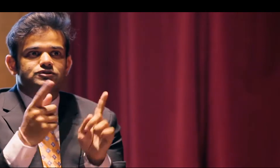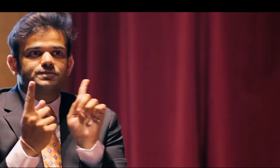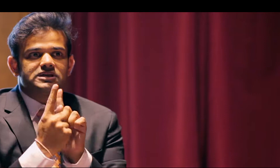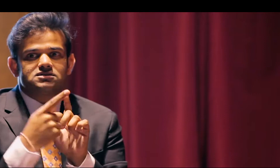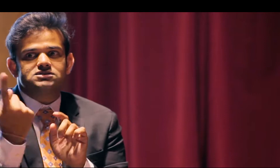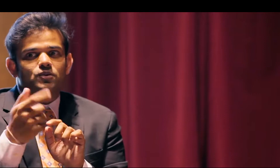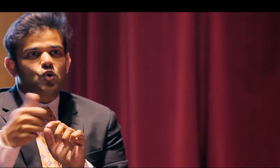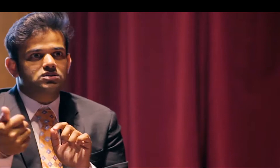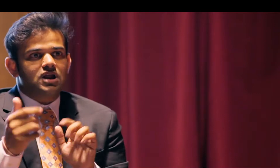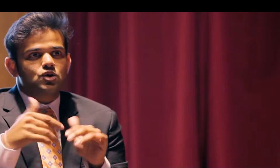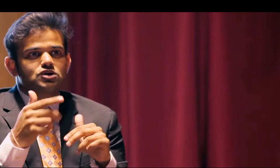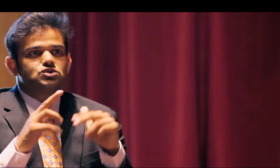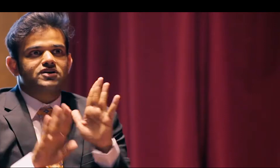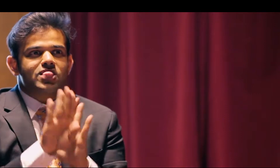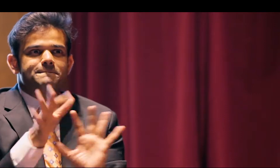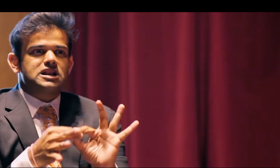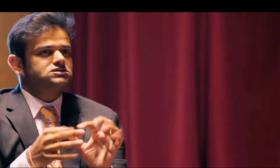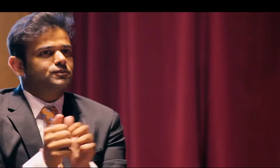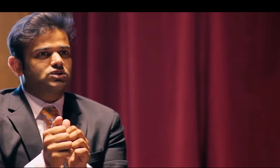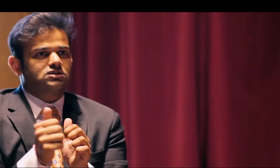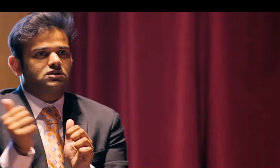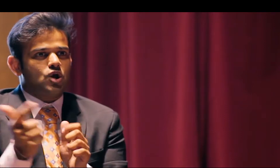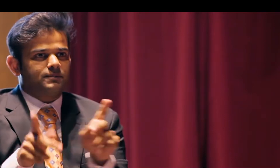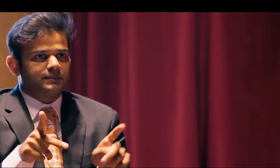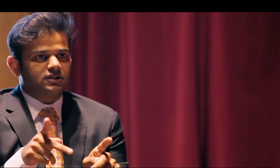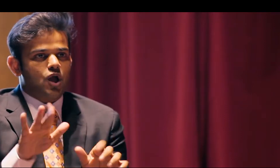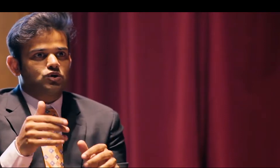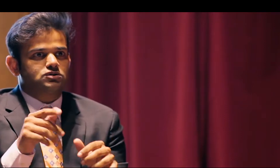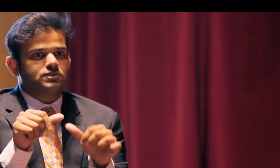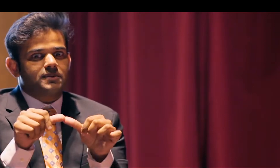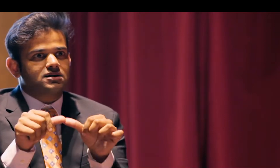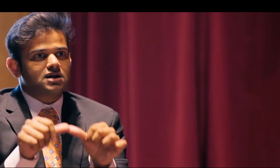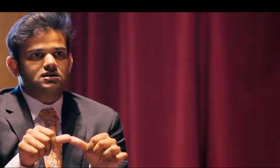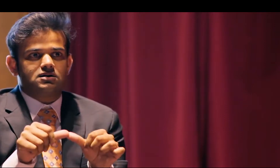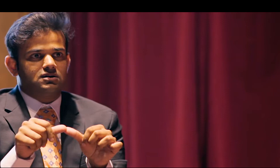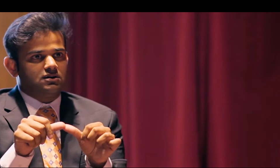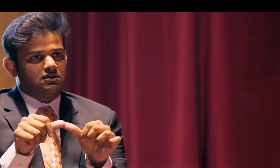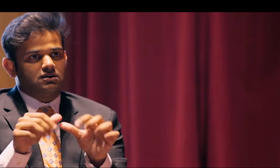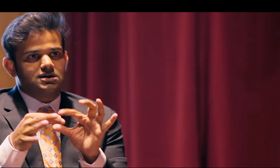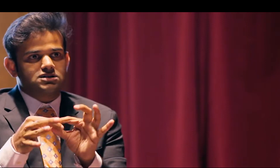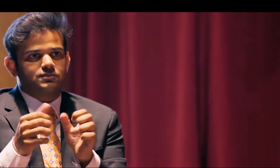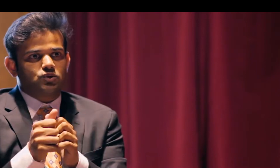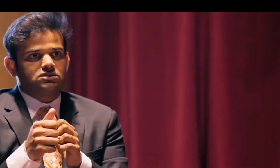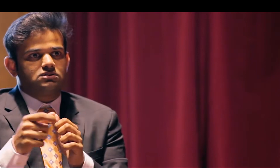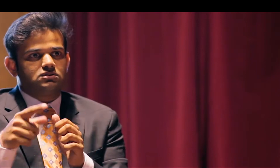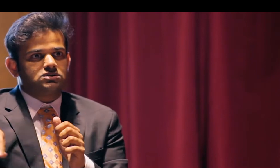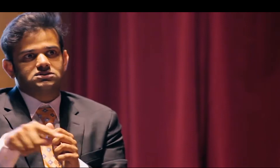[Vai] For example, if you ran into say, someone in business development or ran into someone else,